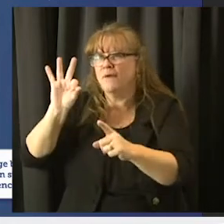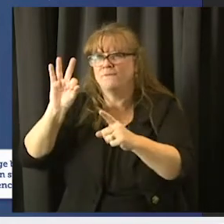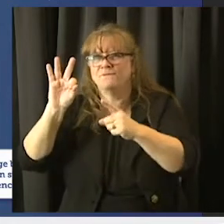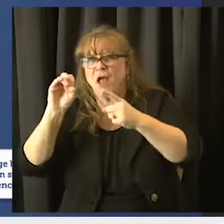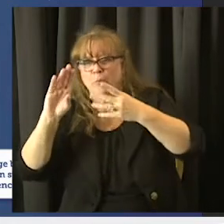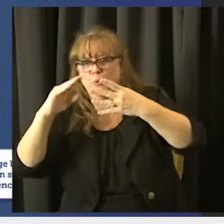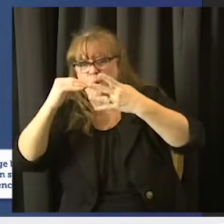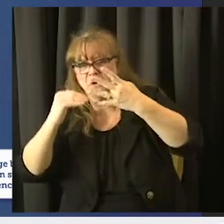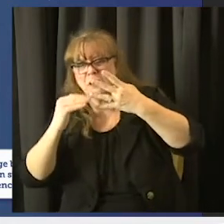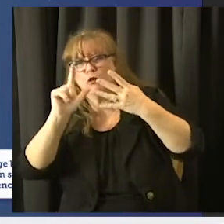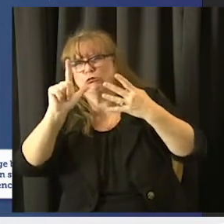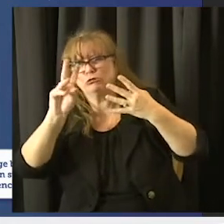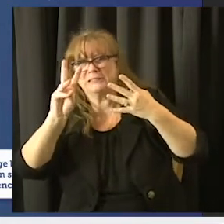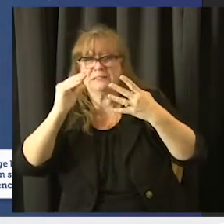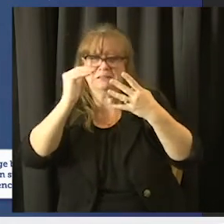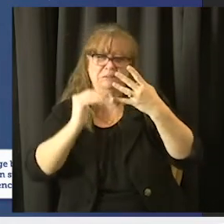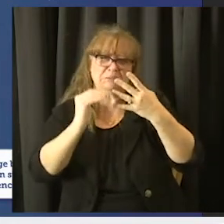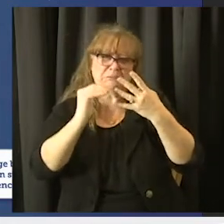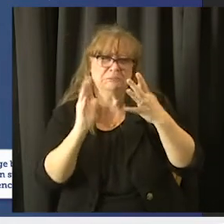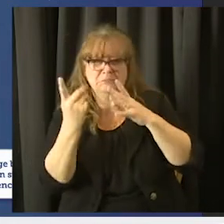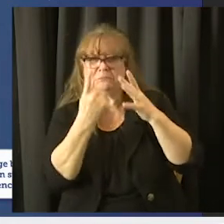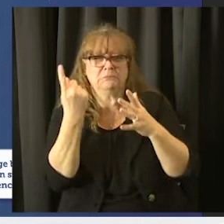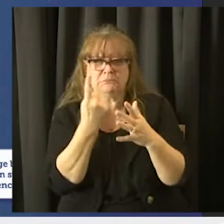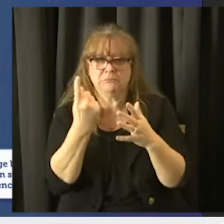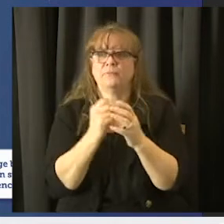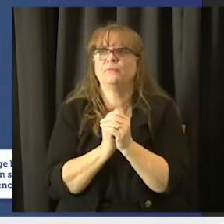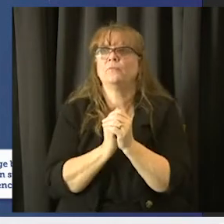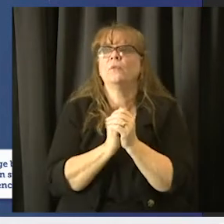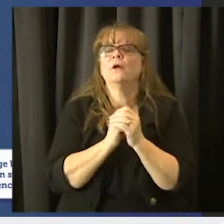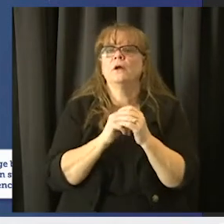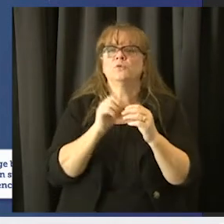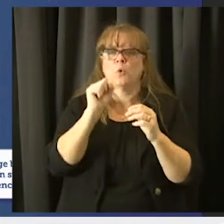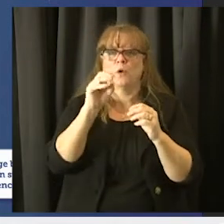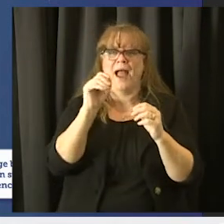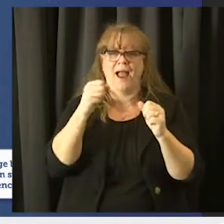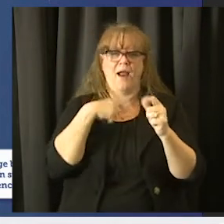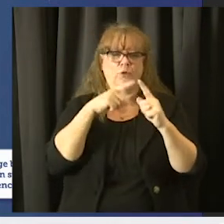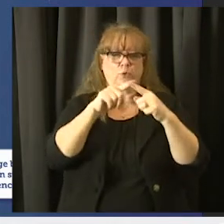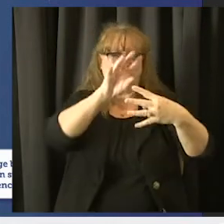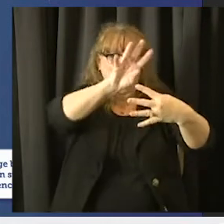uh in a convenient way but the sort of large group of the population that is now able to get it